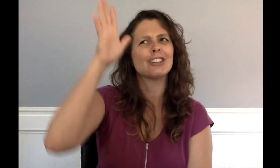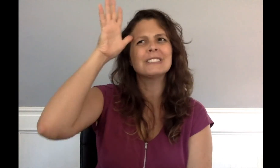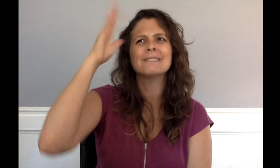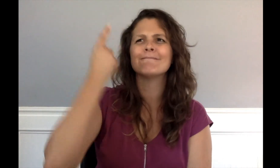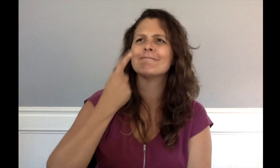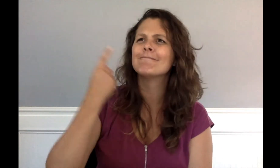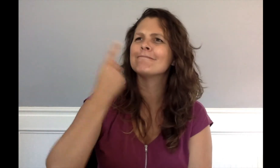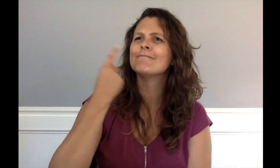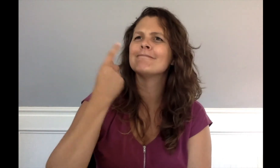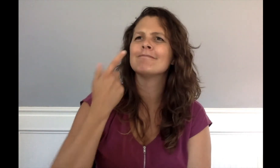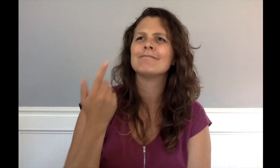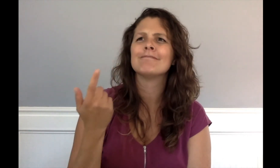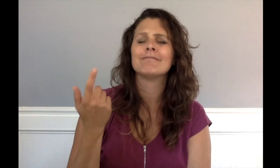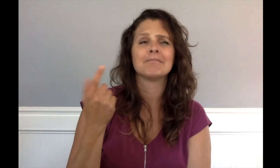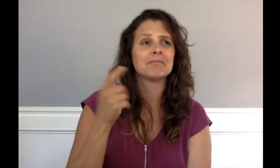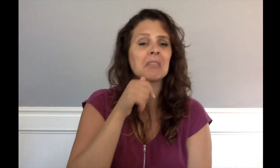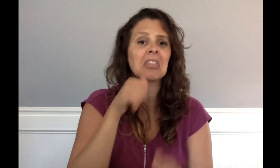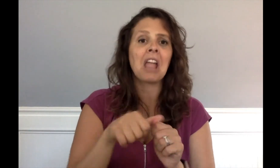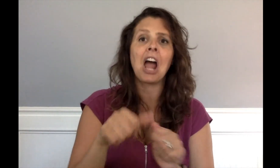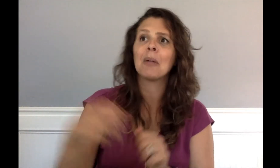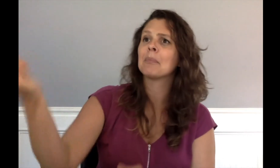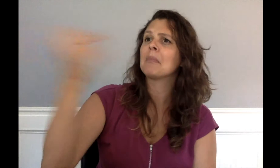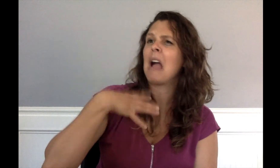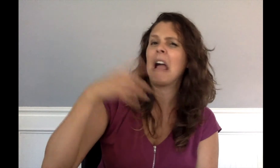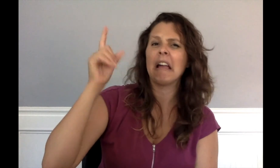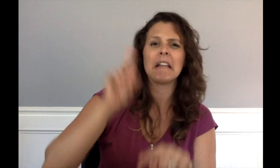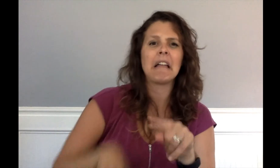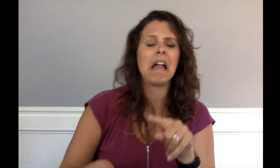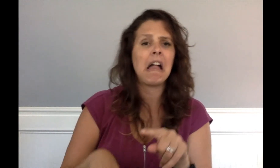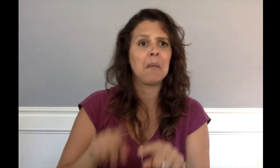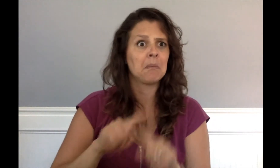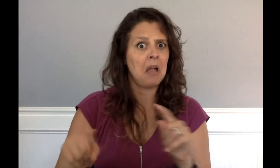parents. There wasn't enough time for a letter to be